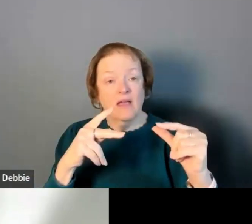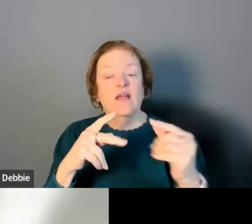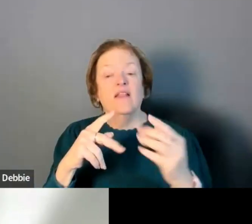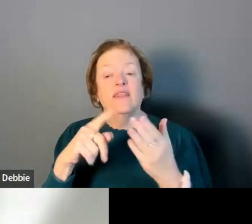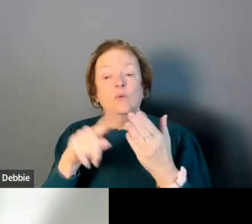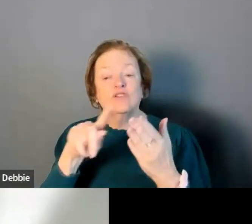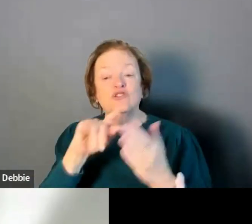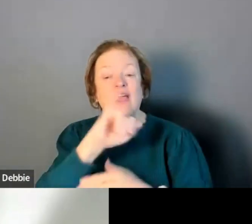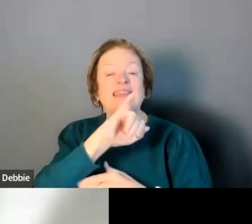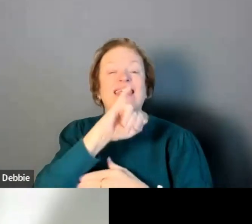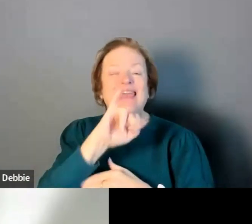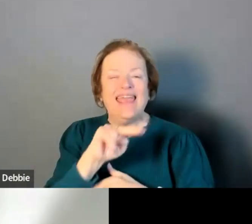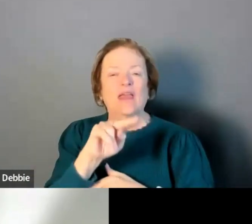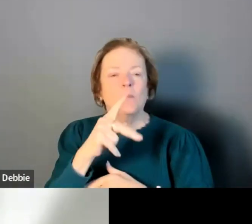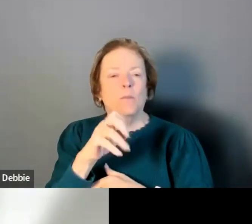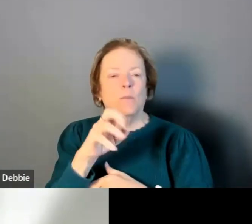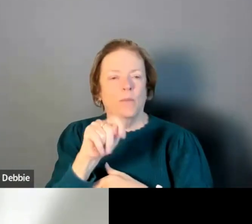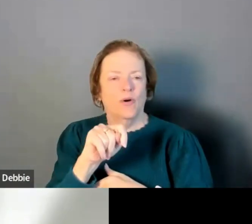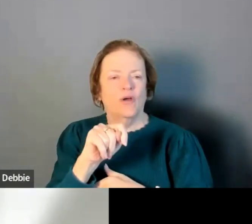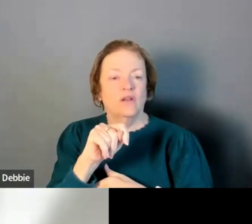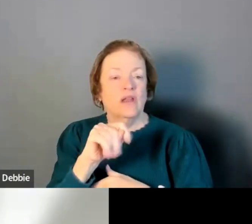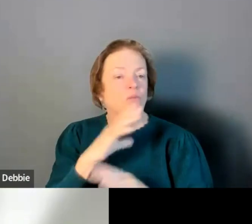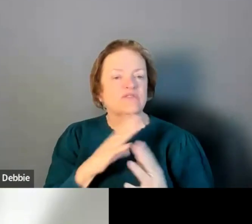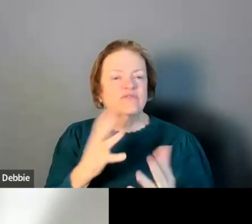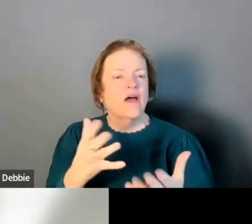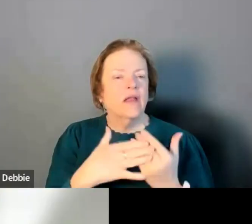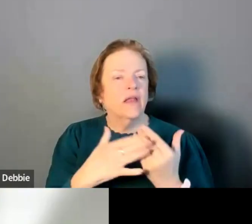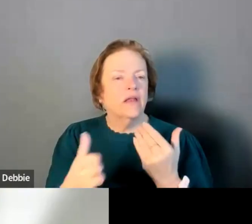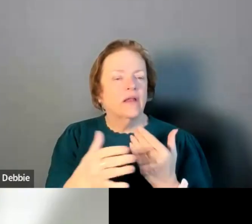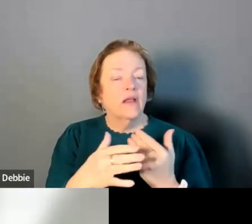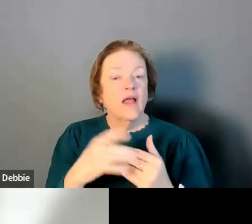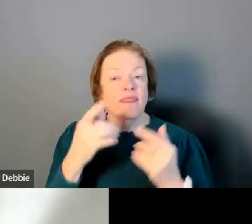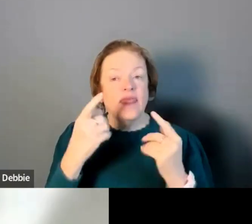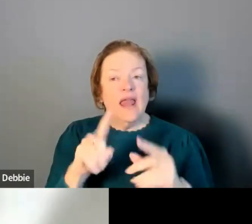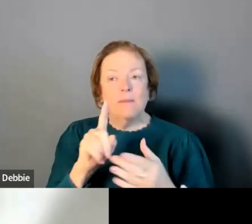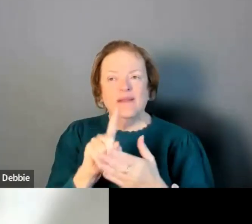and it was fine. This just happened, I think, a week ago, about a week ago. We were like,